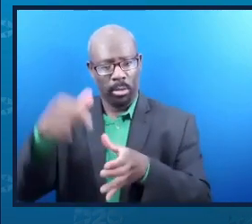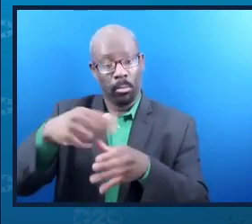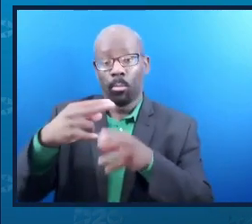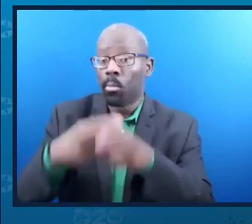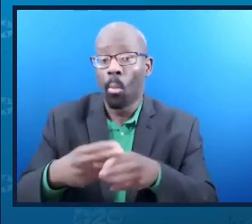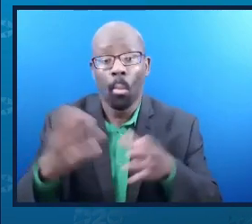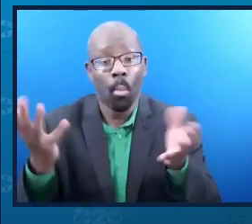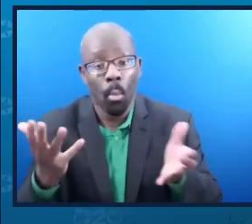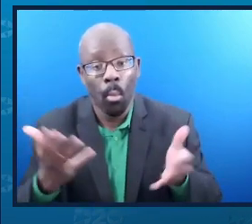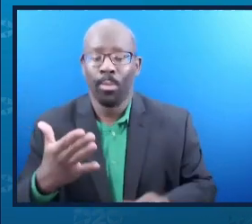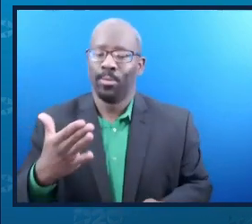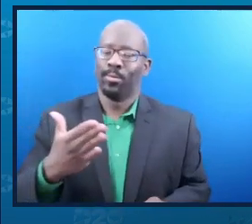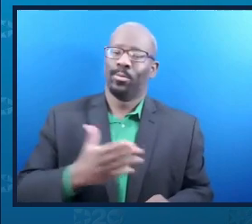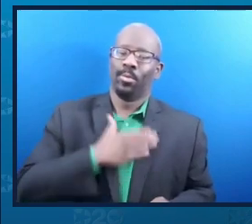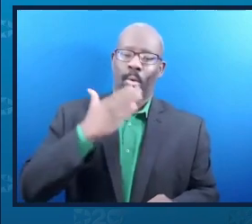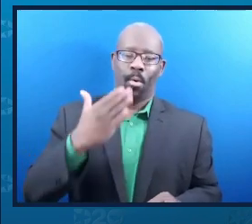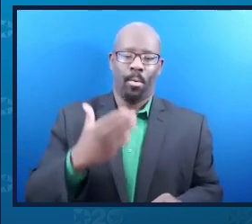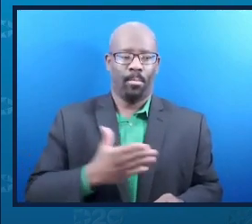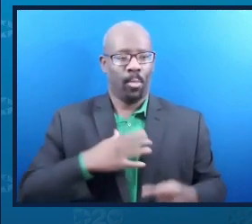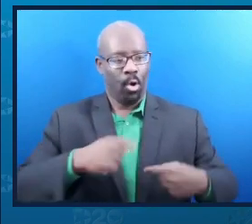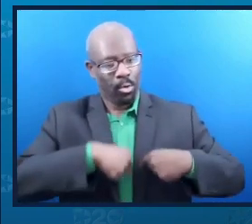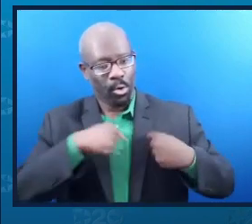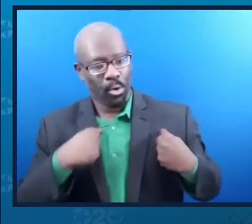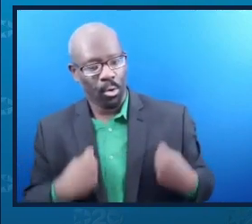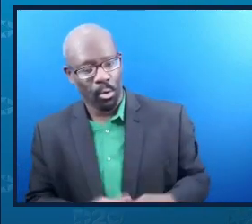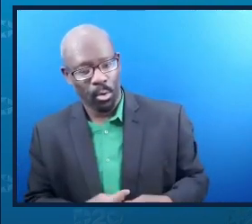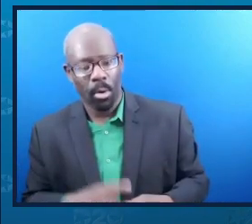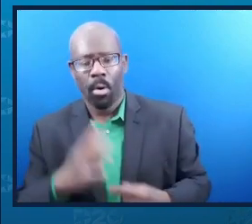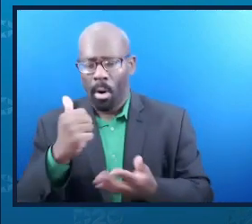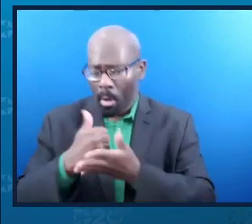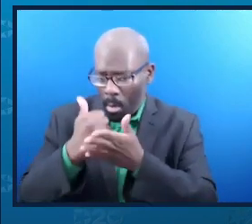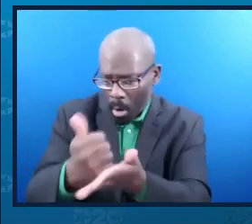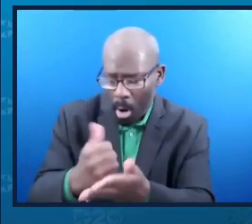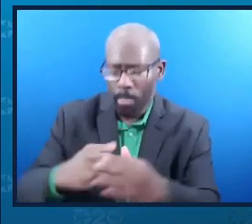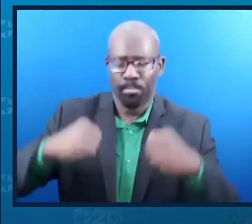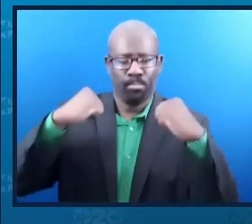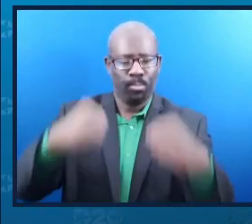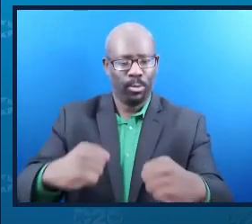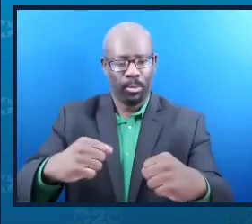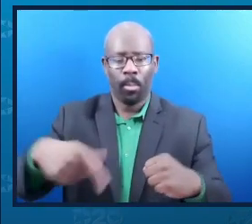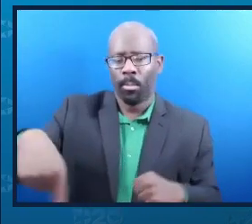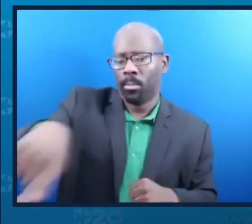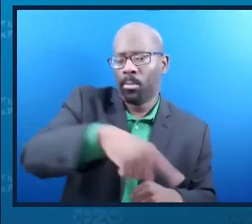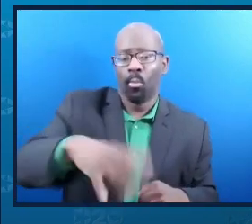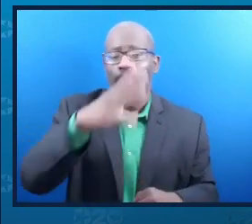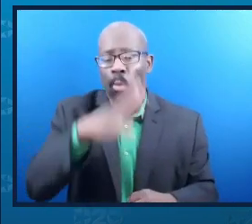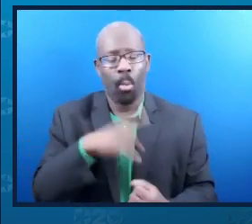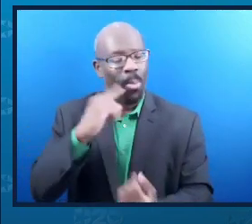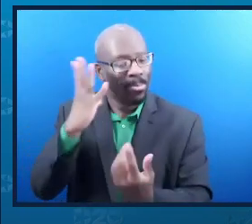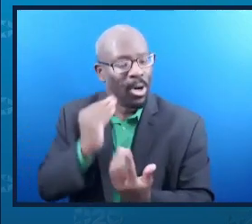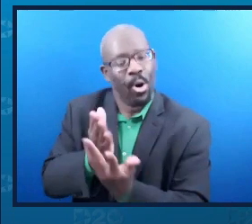VIOLENCE. THE VICE PRESIDENT HAS WORKED